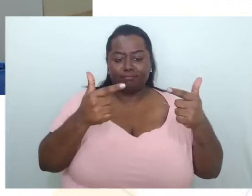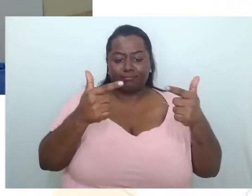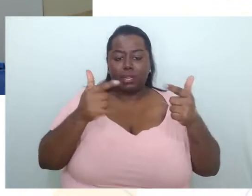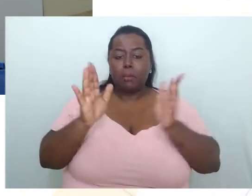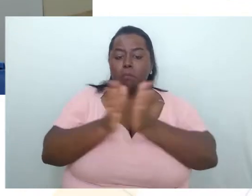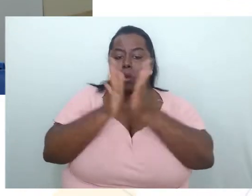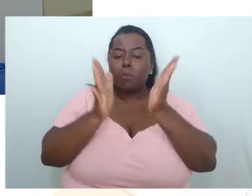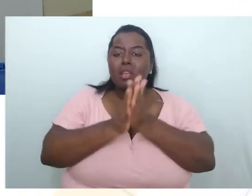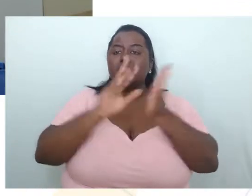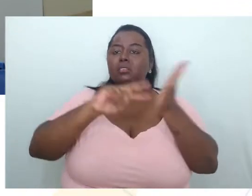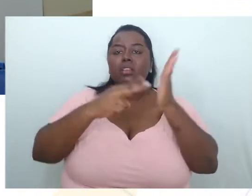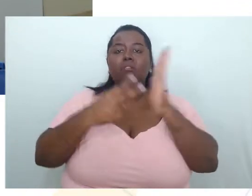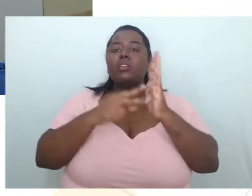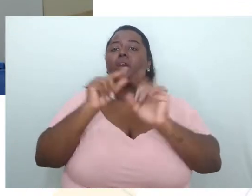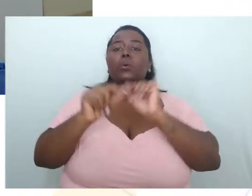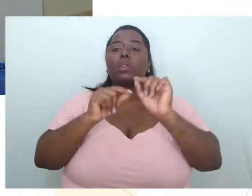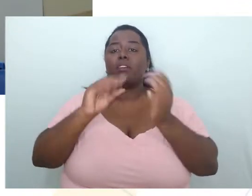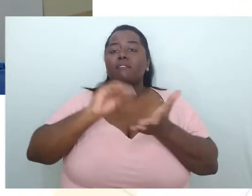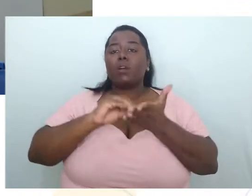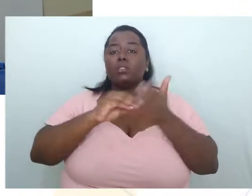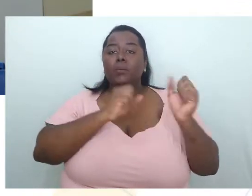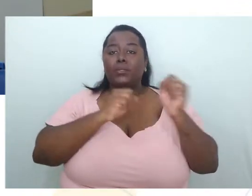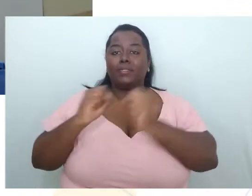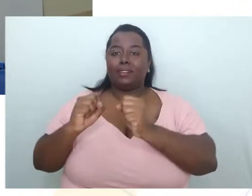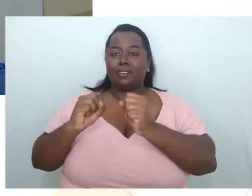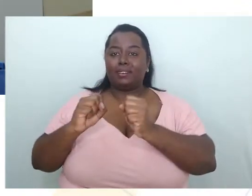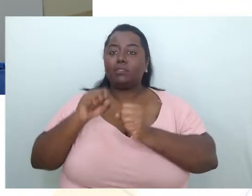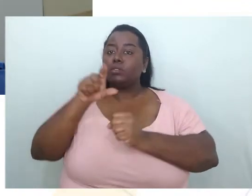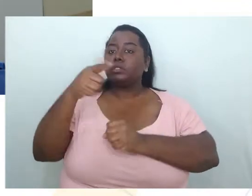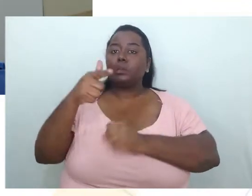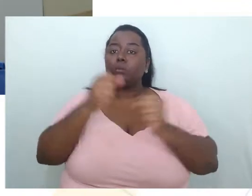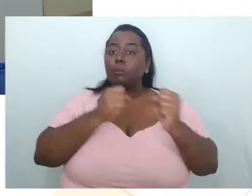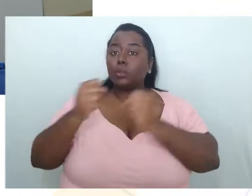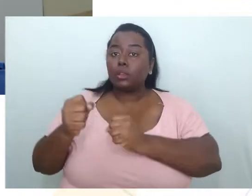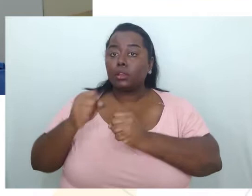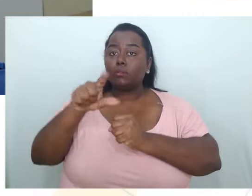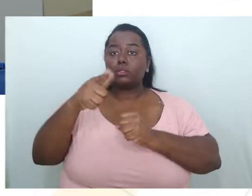you don't have power you don't have a voice, you are excluded from